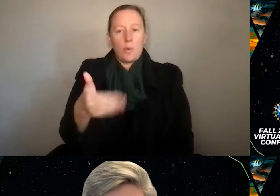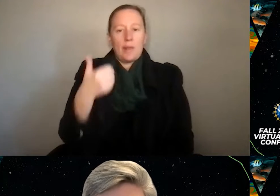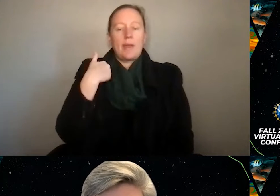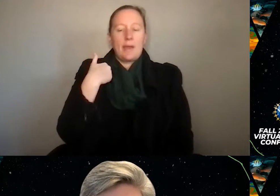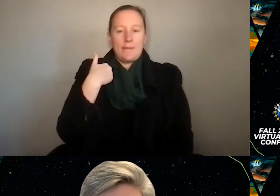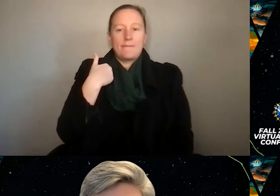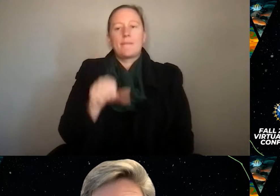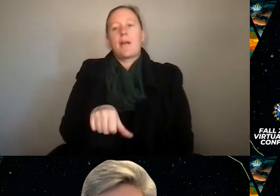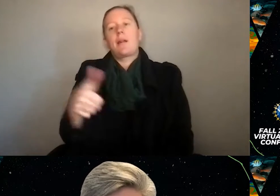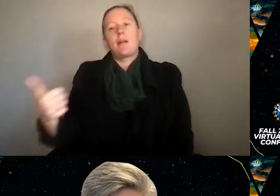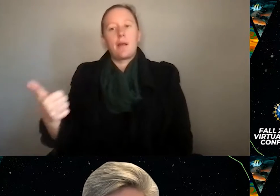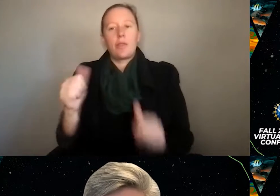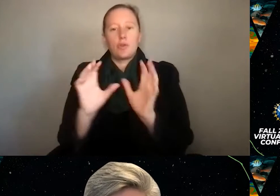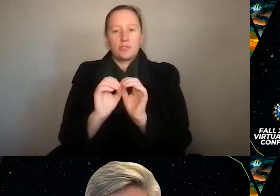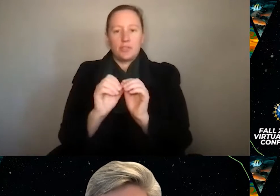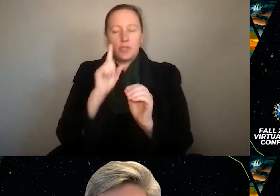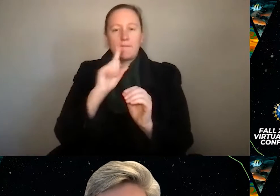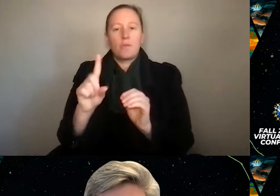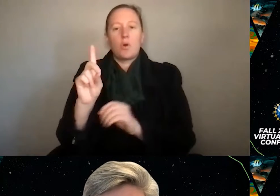these sessions for the Directorate for Engineering,